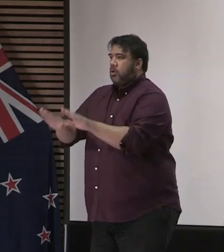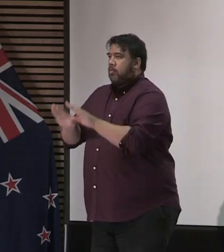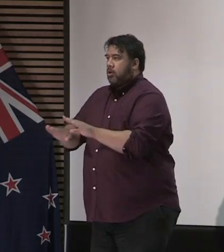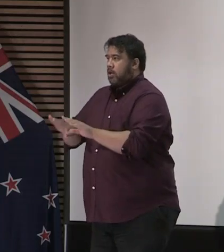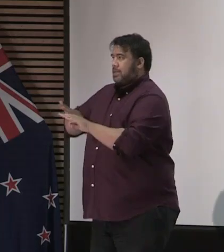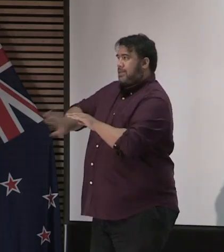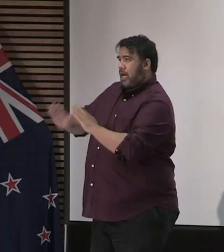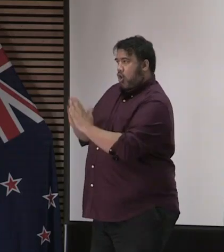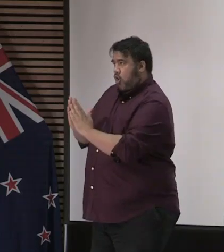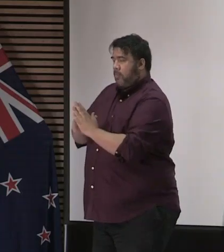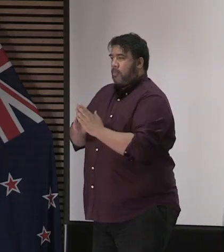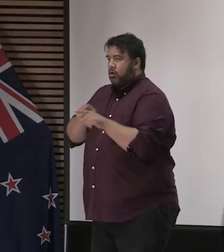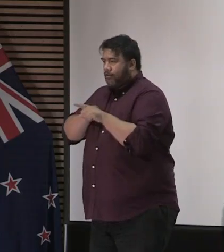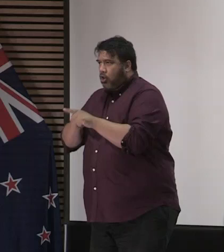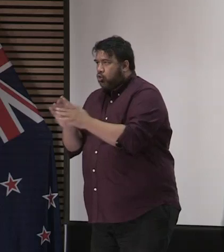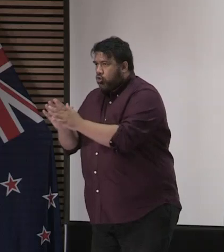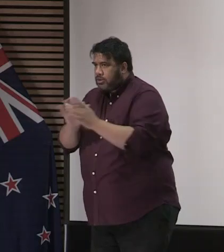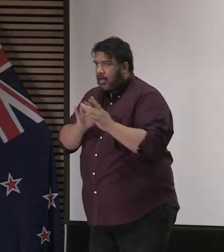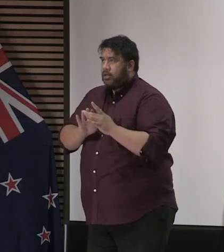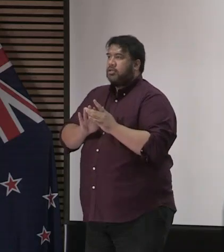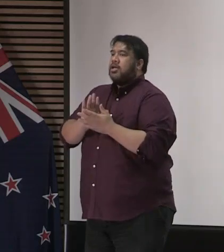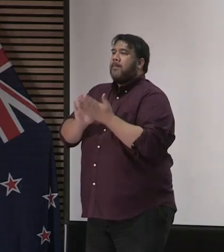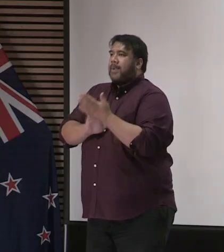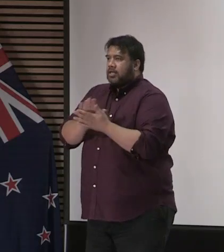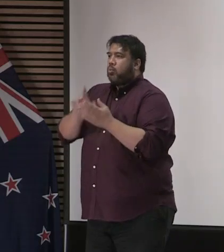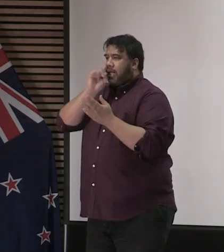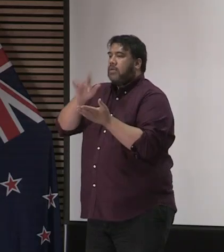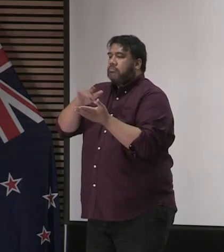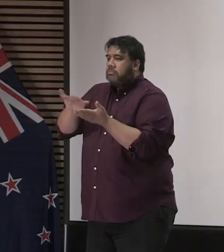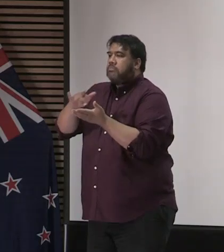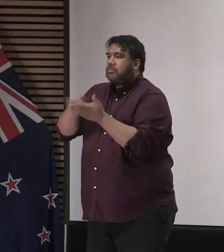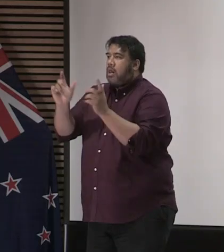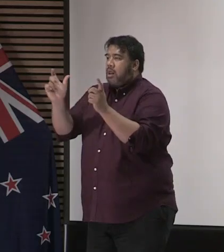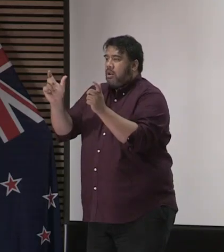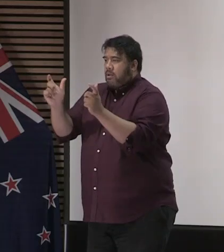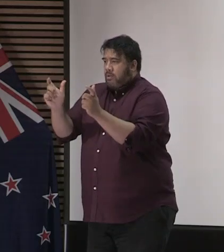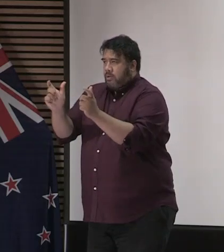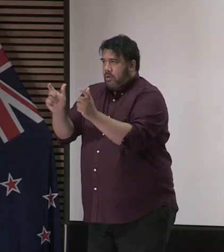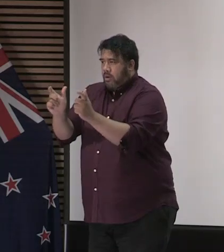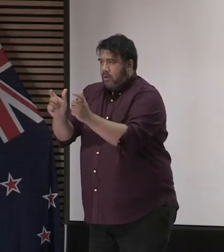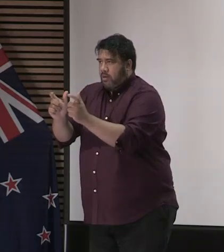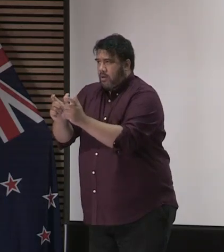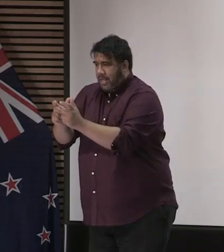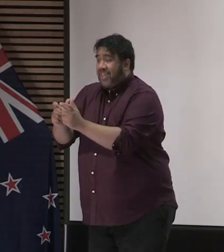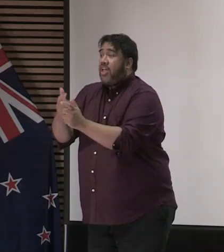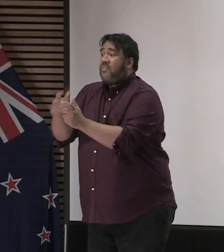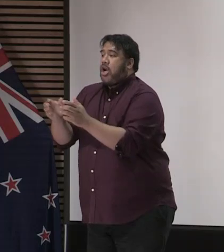are able to identify early through testing and then isolation, contact-tracing,